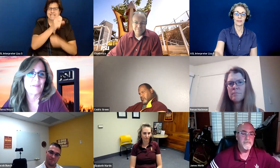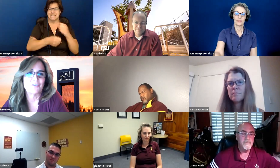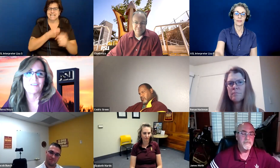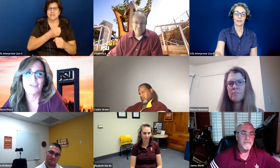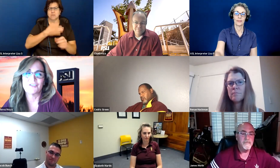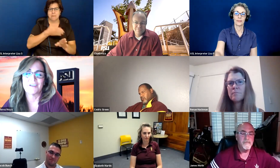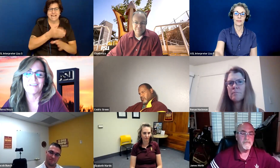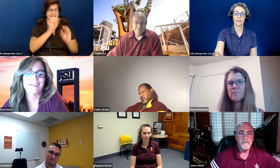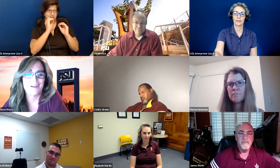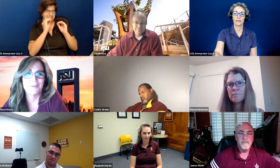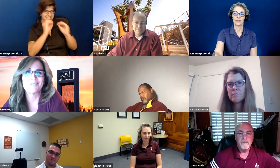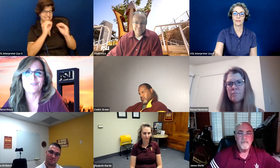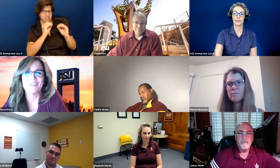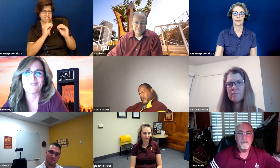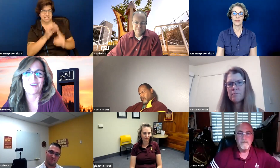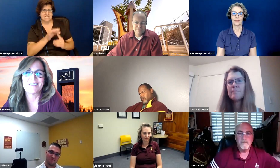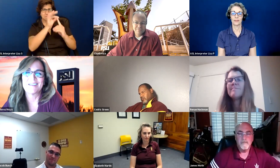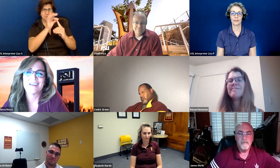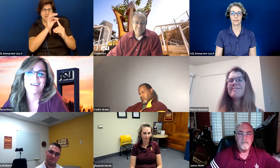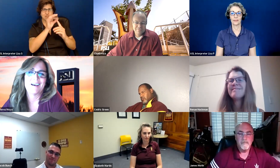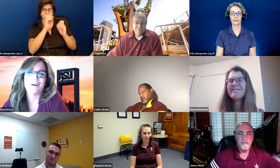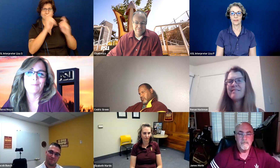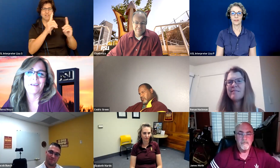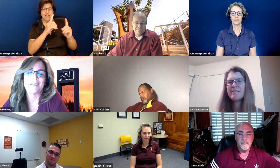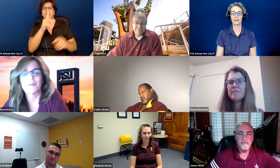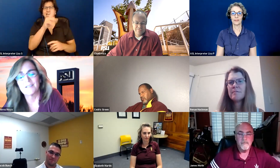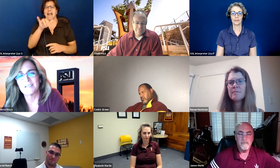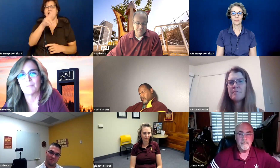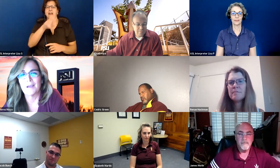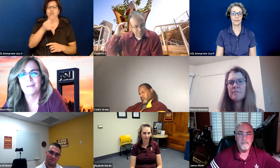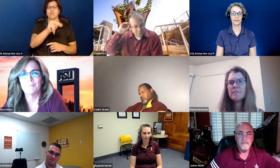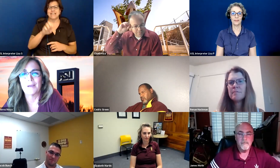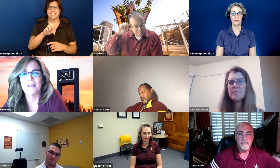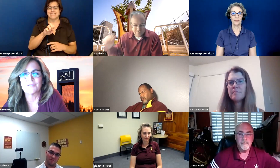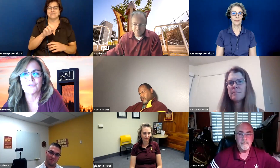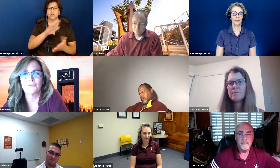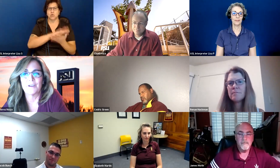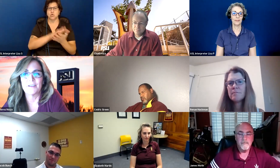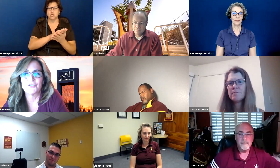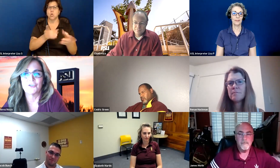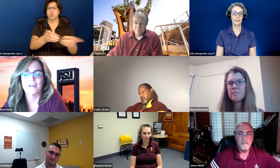special education and the Kyrie school district. And then I went on to get my master's degree at ASU